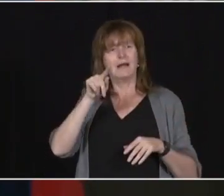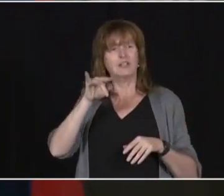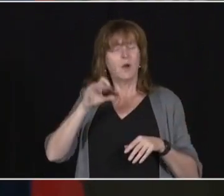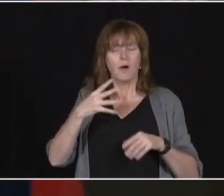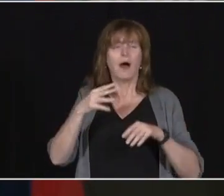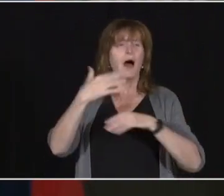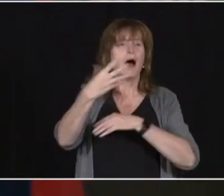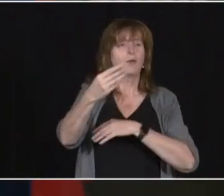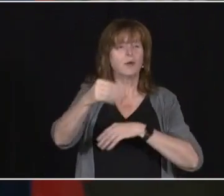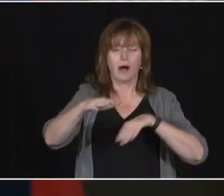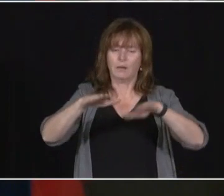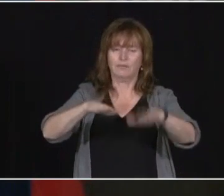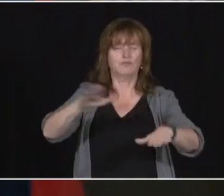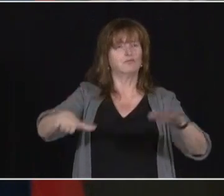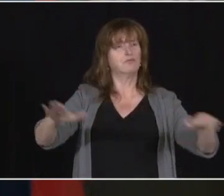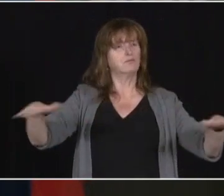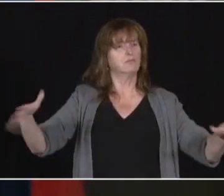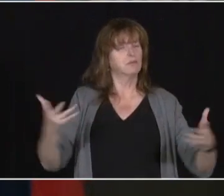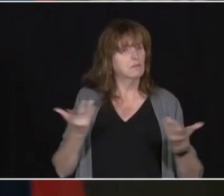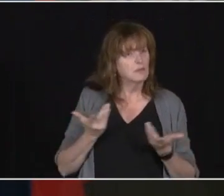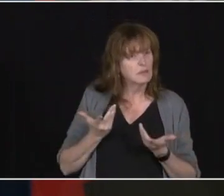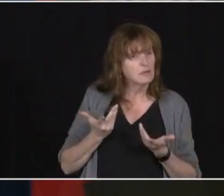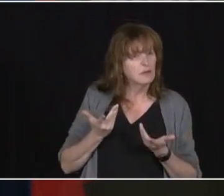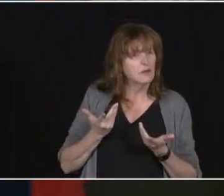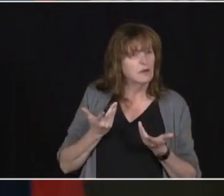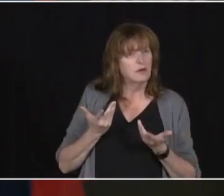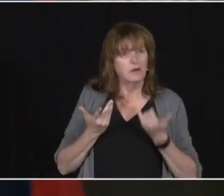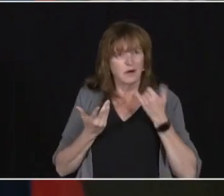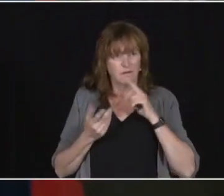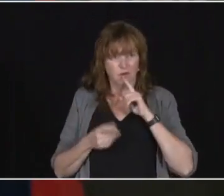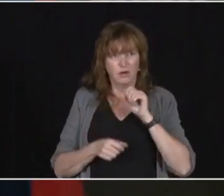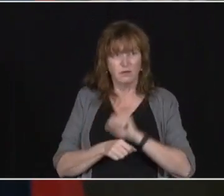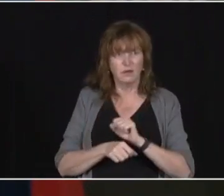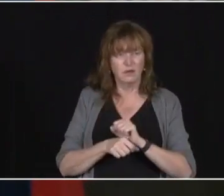extended patios? How can you still scale things back?